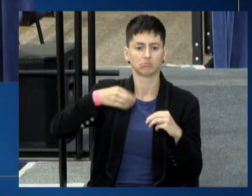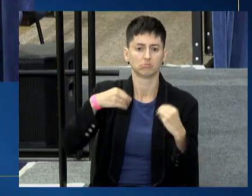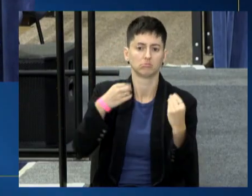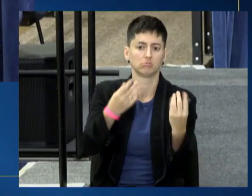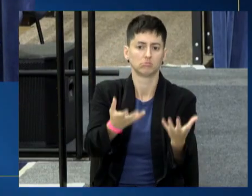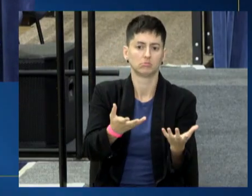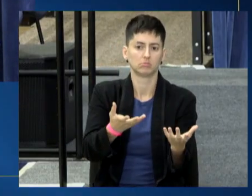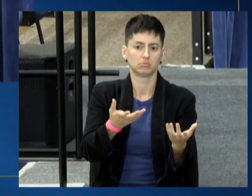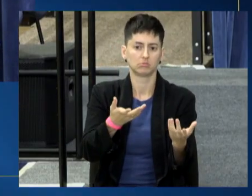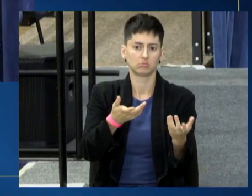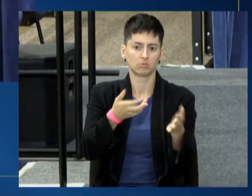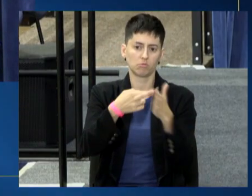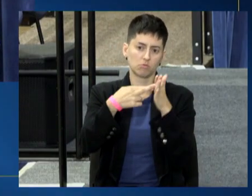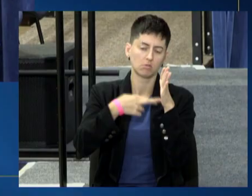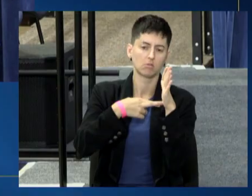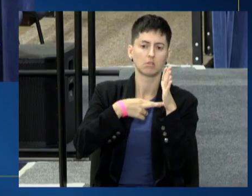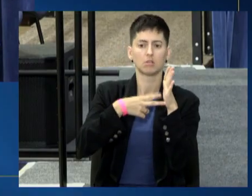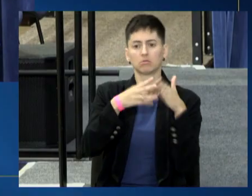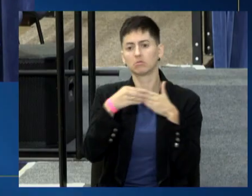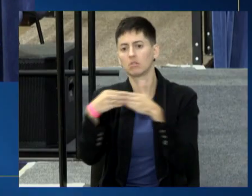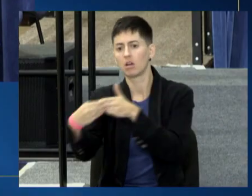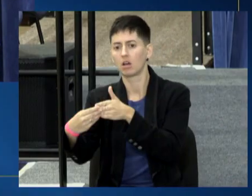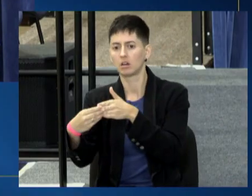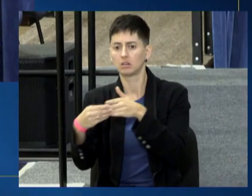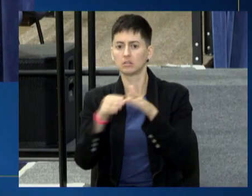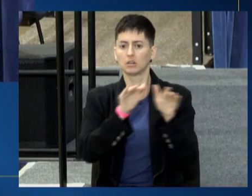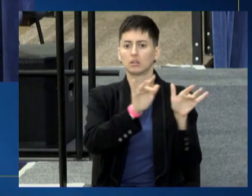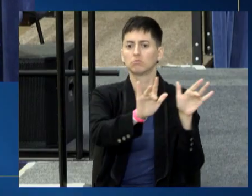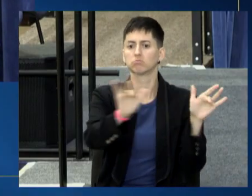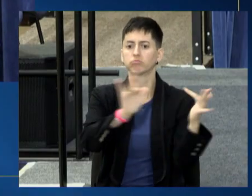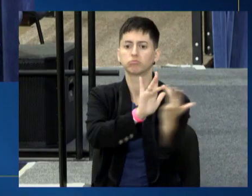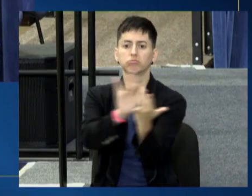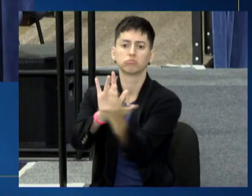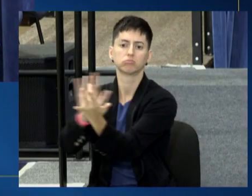biotech and academic life science incubators. These are small groups